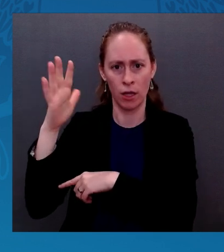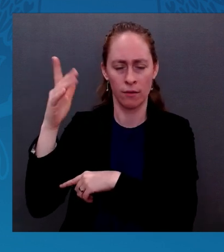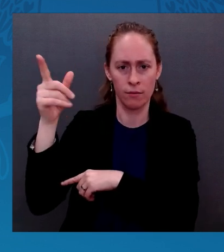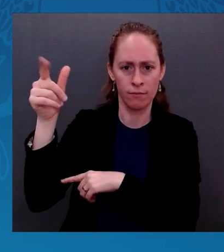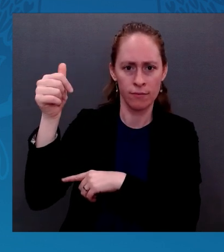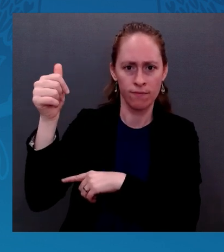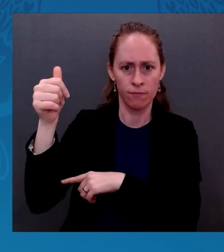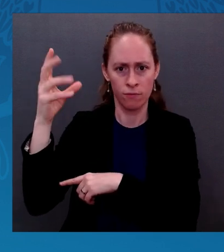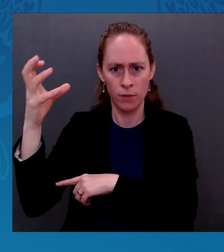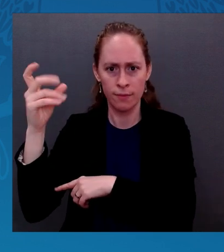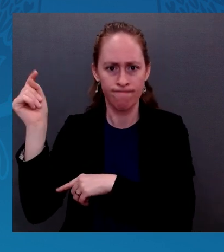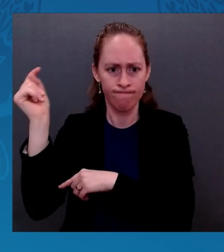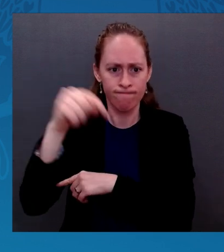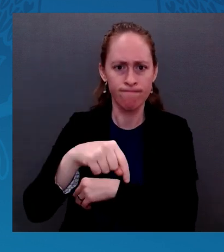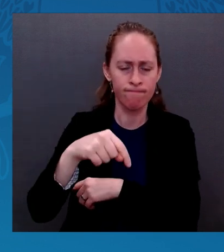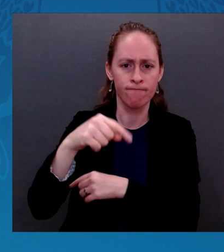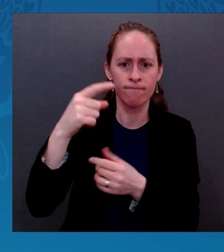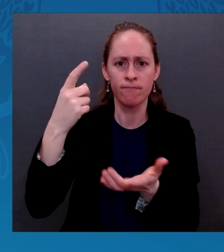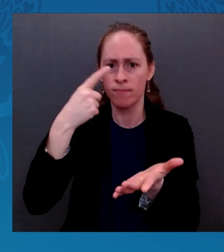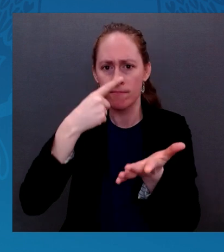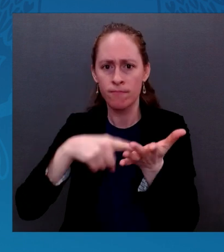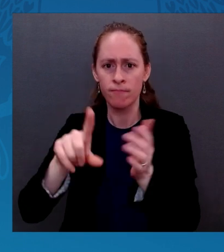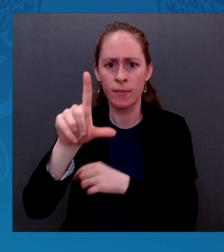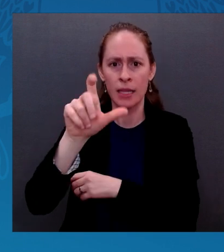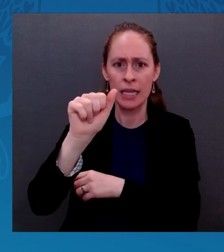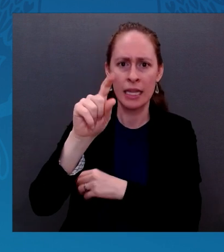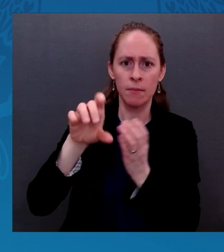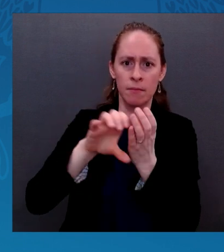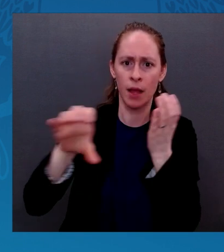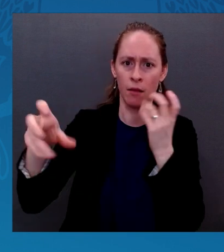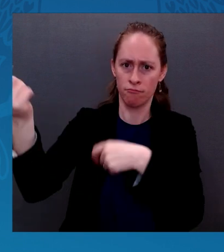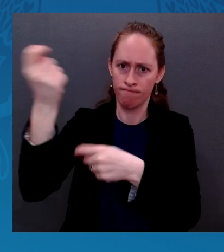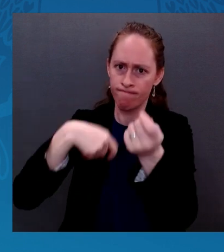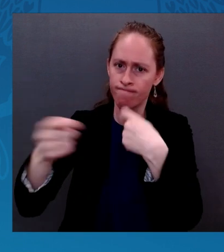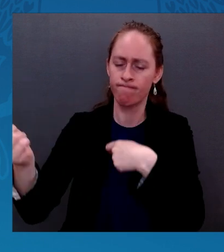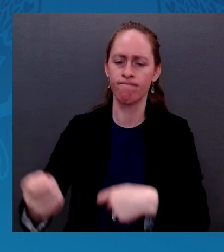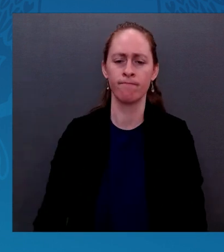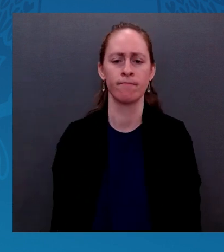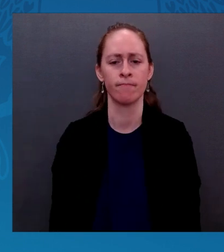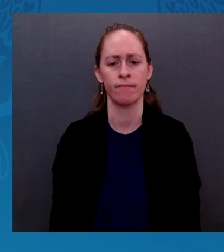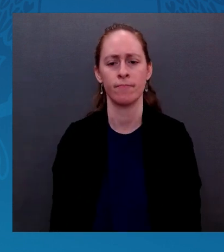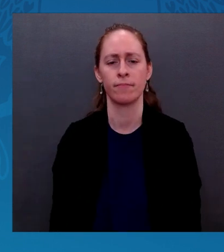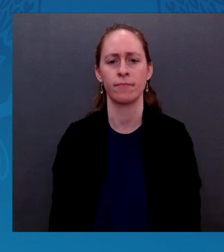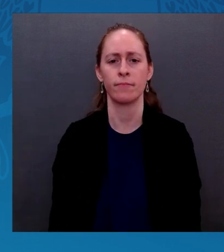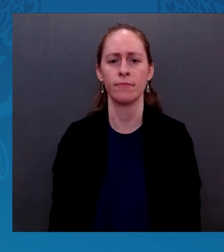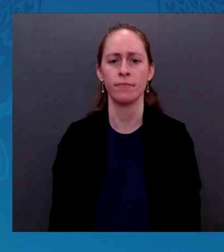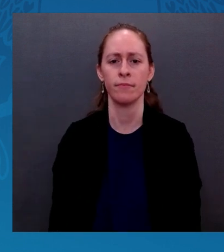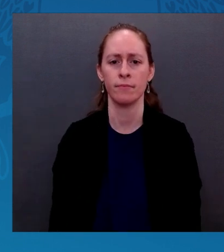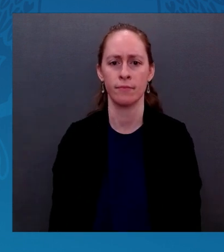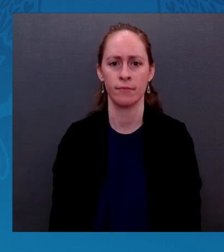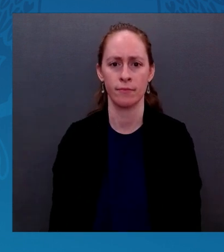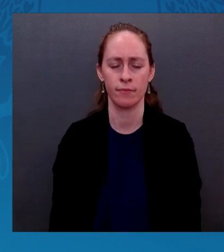and also the contractors, they took care of everything.